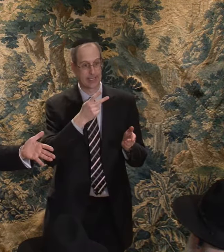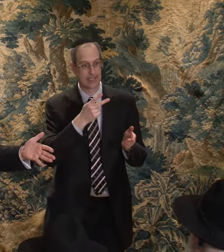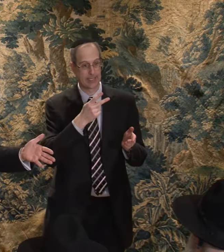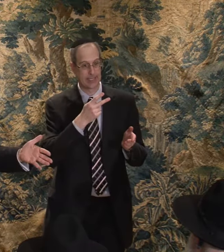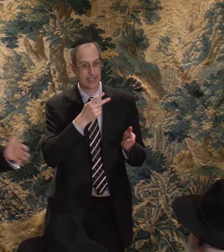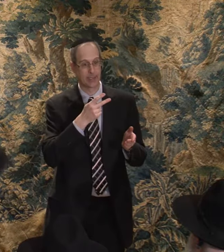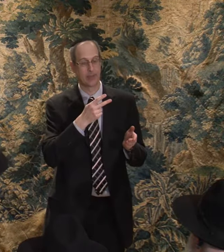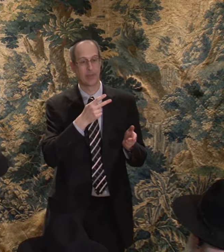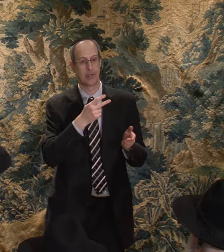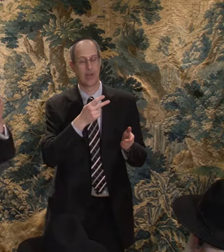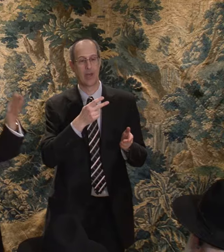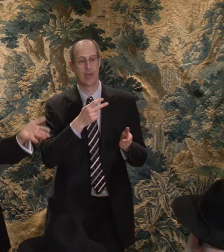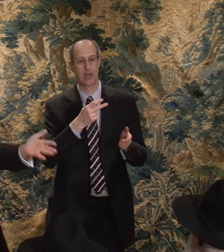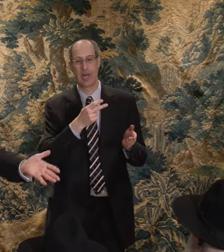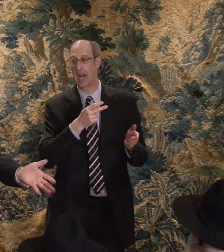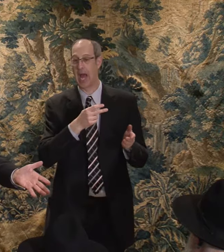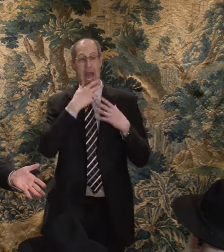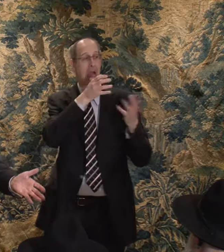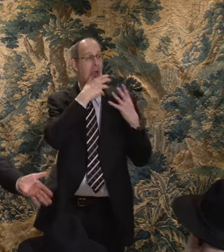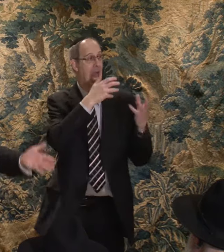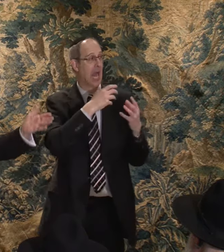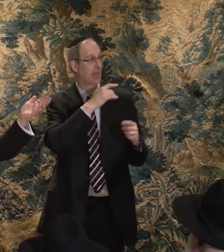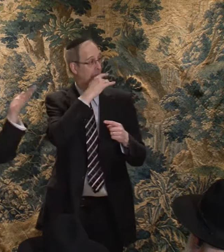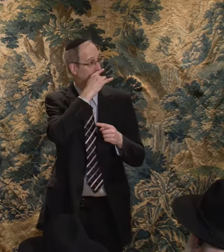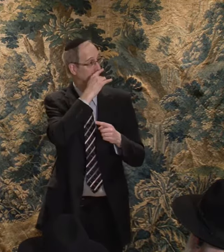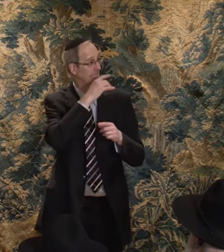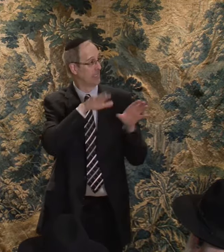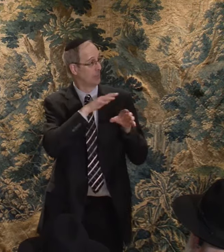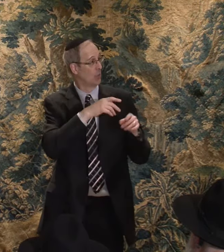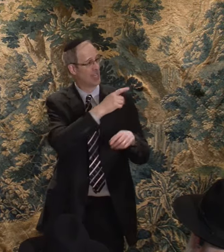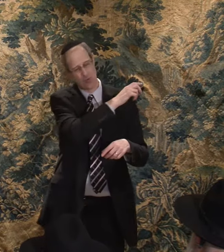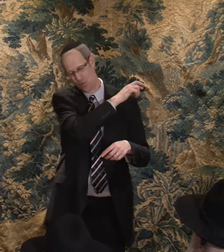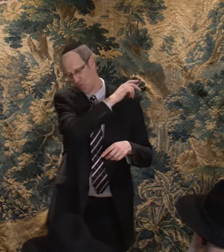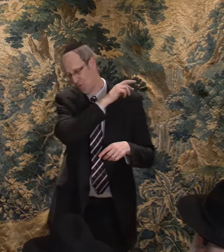solo member and disc is yelling there's a kid in the pool the guy runs outside